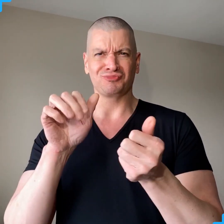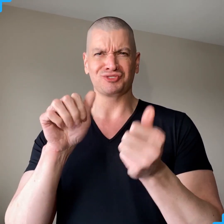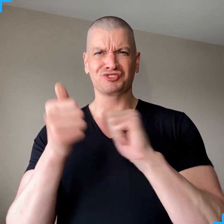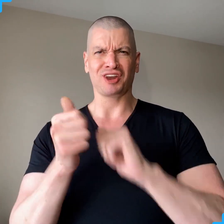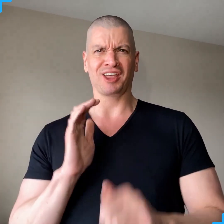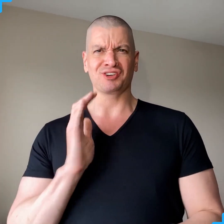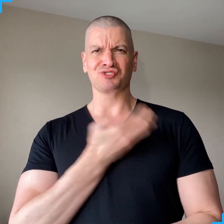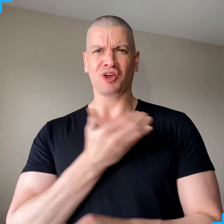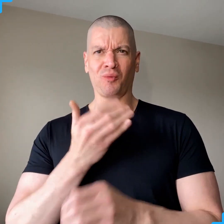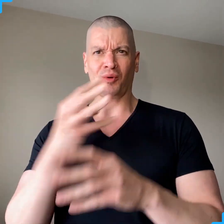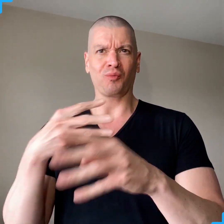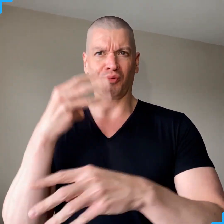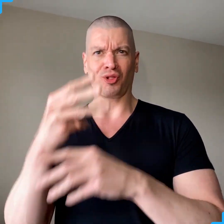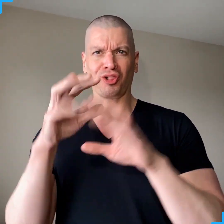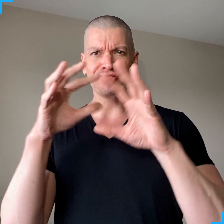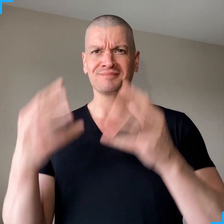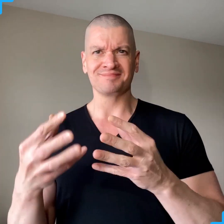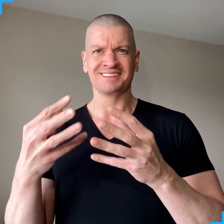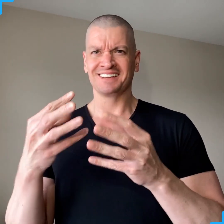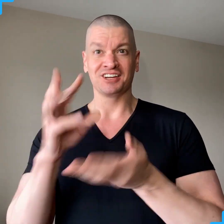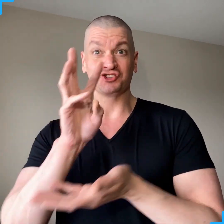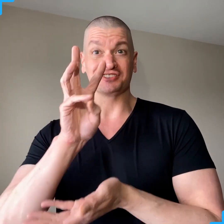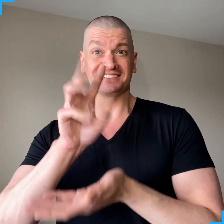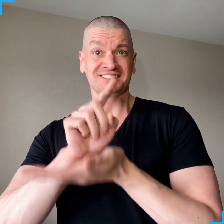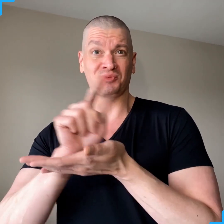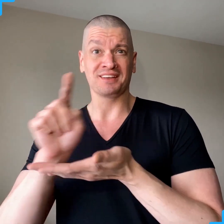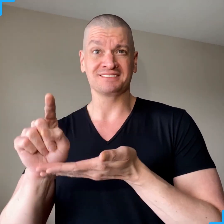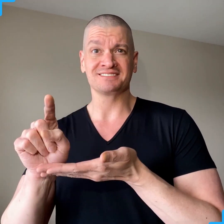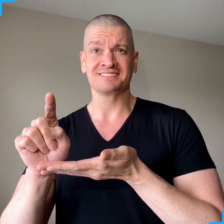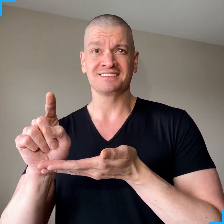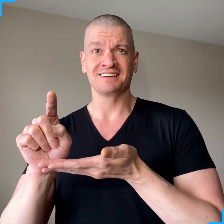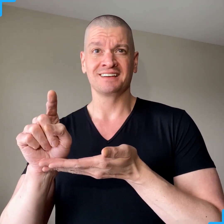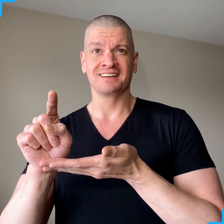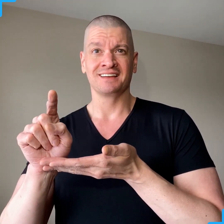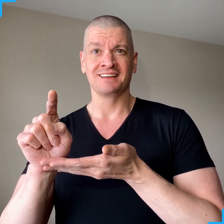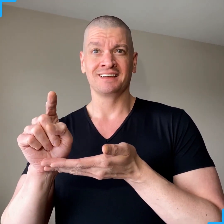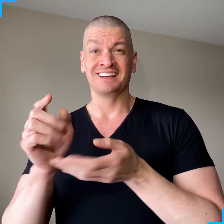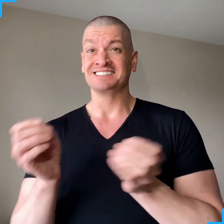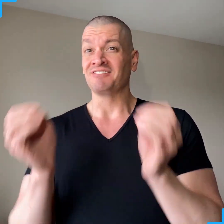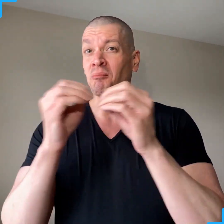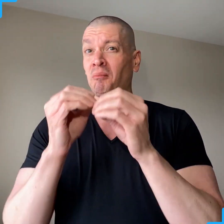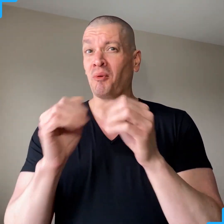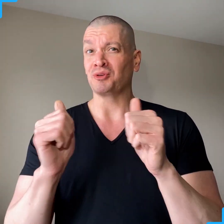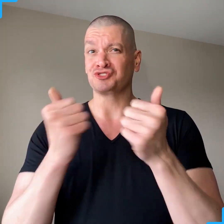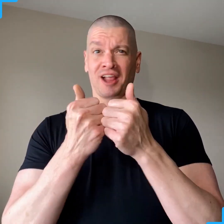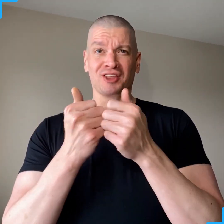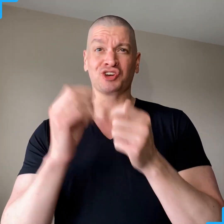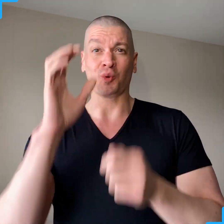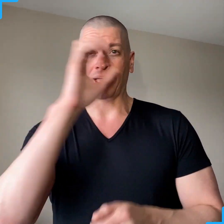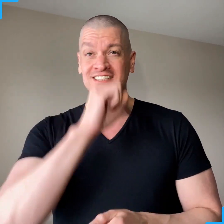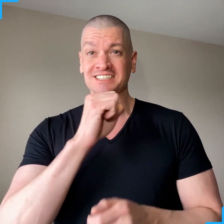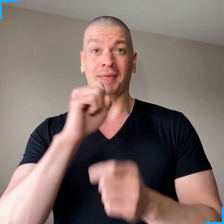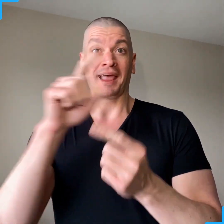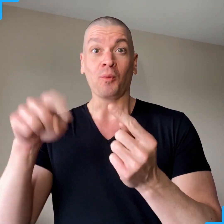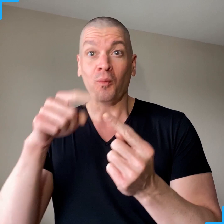would change our world in just six weeks. It is even more challenging to estimate